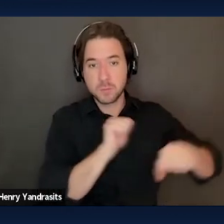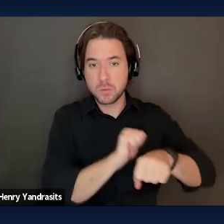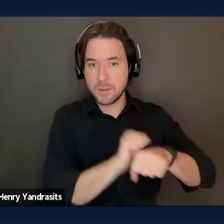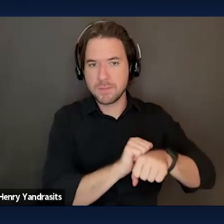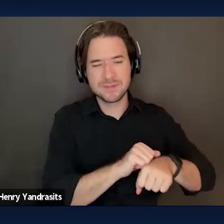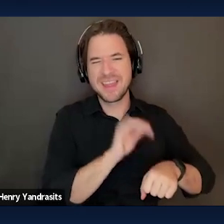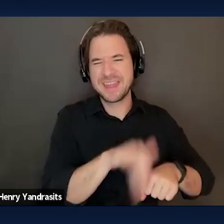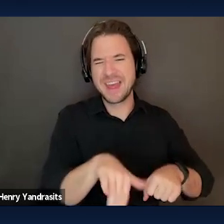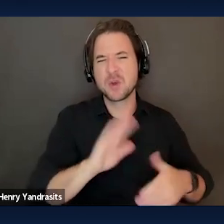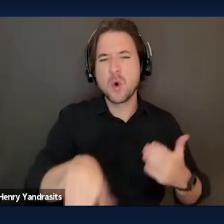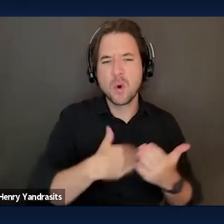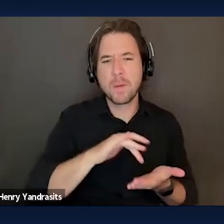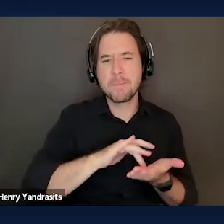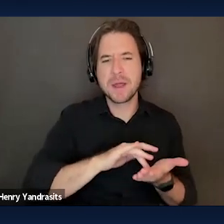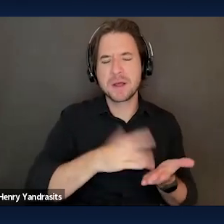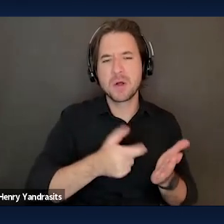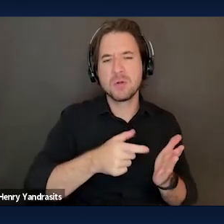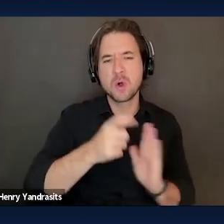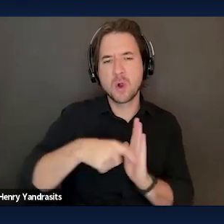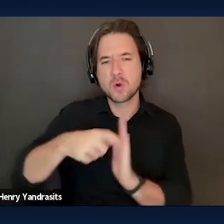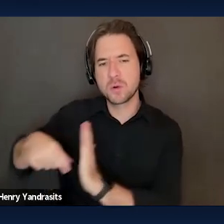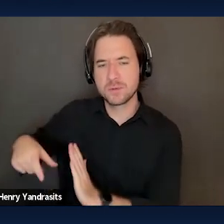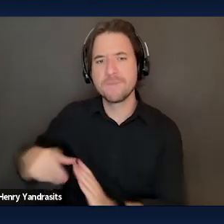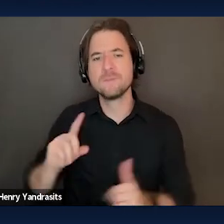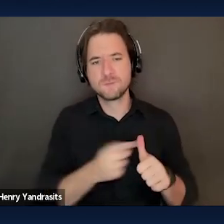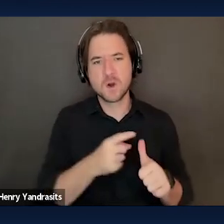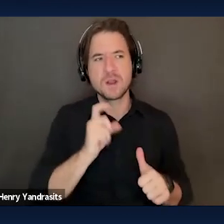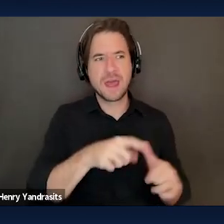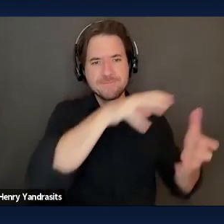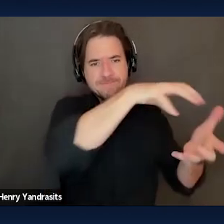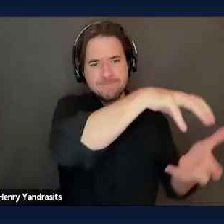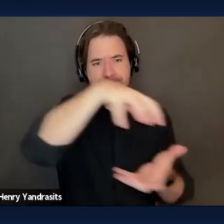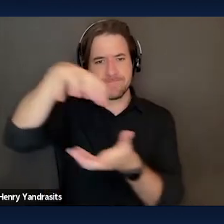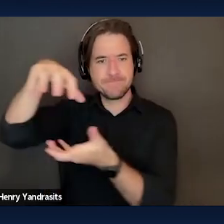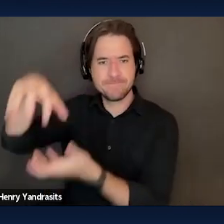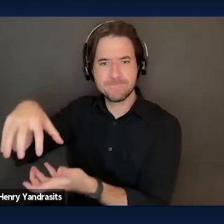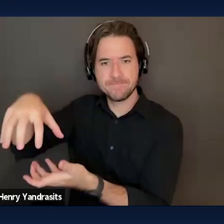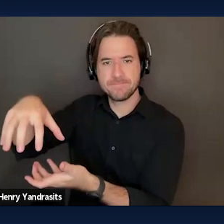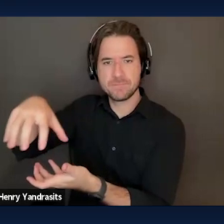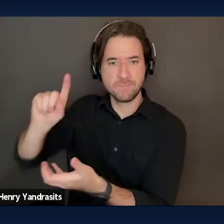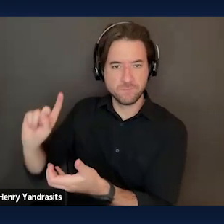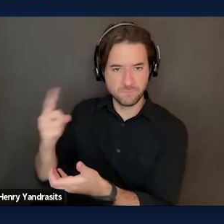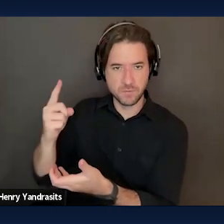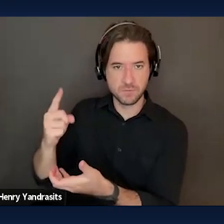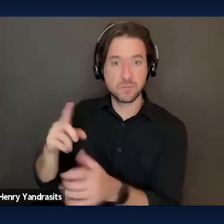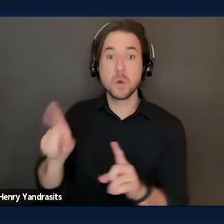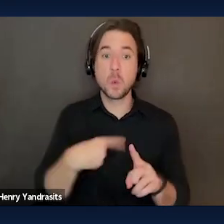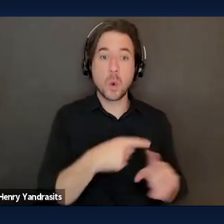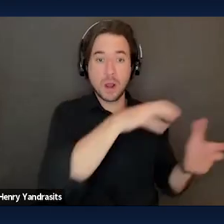We have to carve out a chunk first. And in carving those chunks, there are different methods.